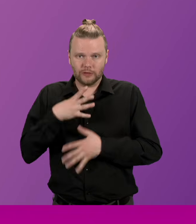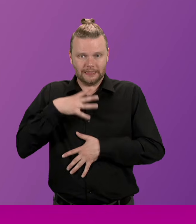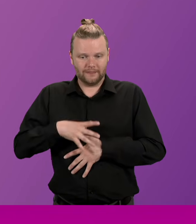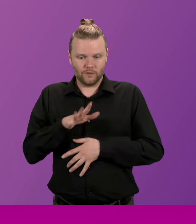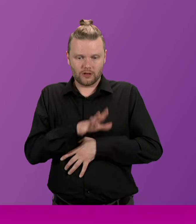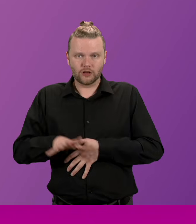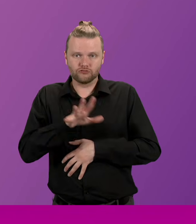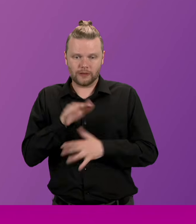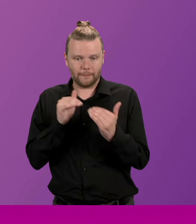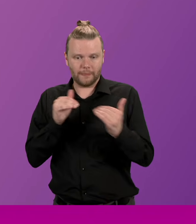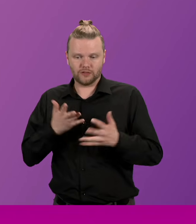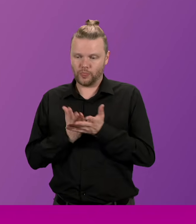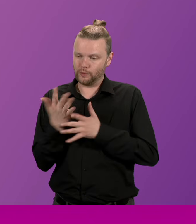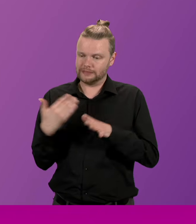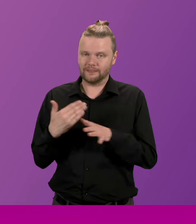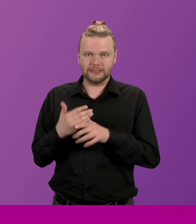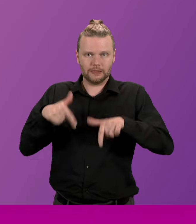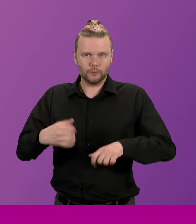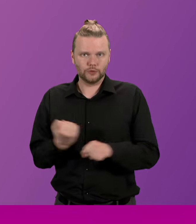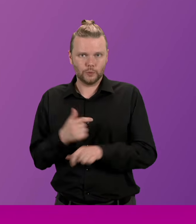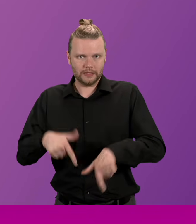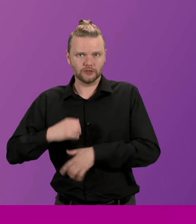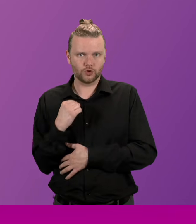be met through the activities that we undertake in Scotland.